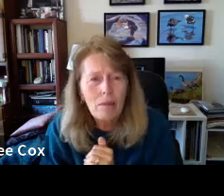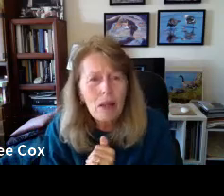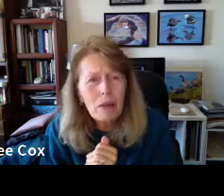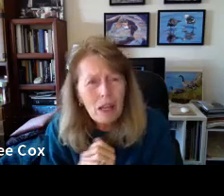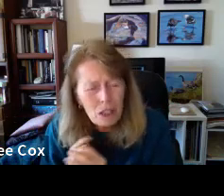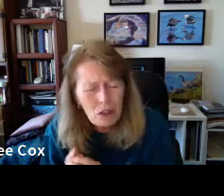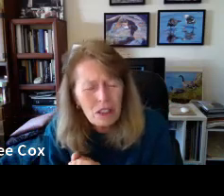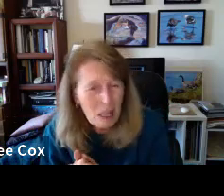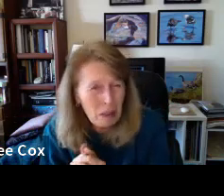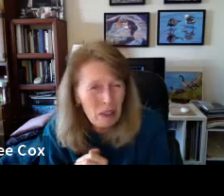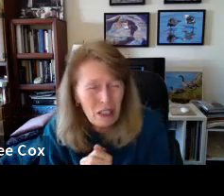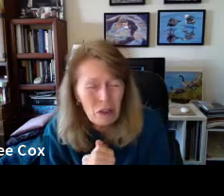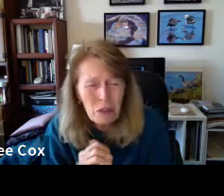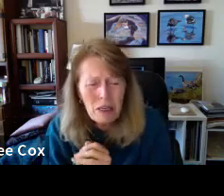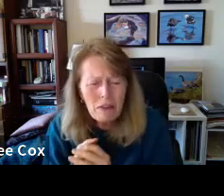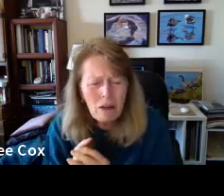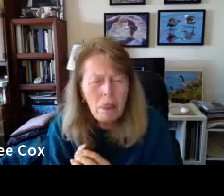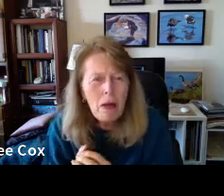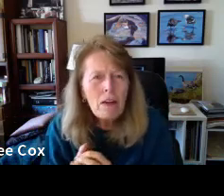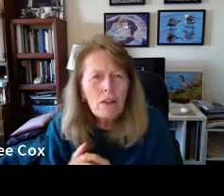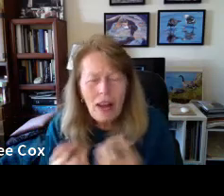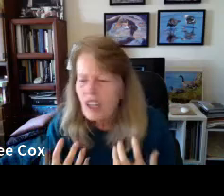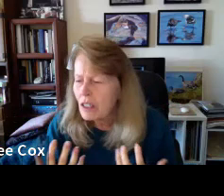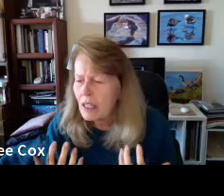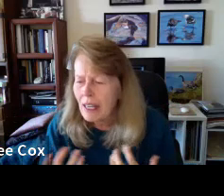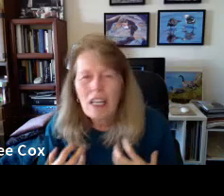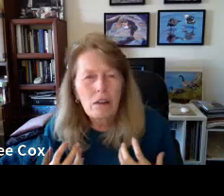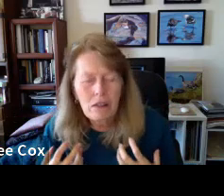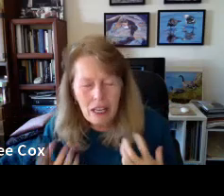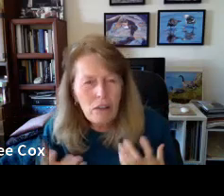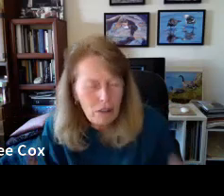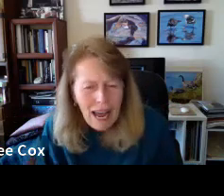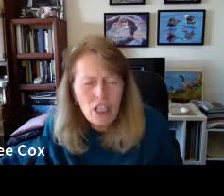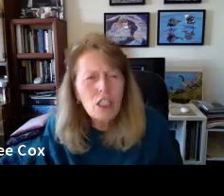they're a disabled seniorors, many of them, they're actually getting negative reactions